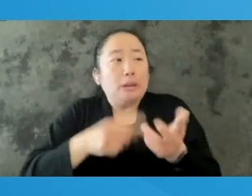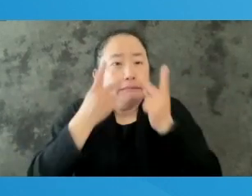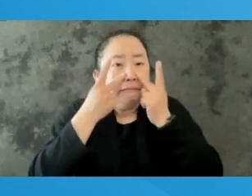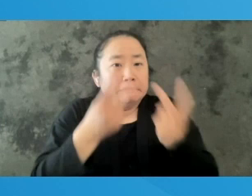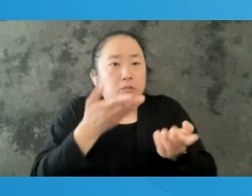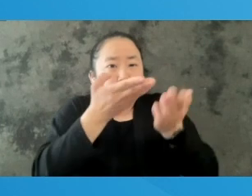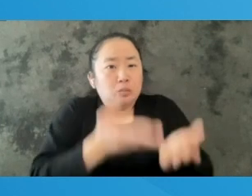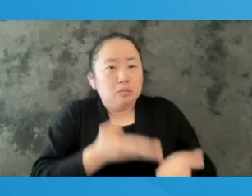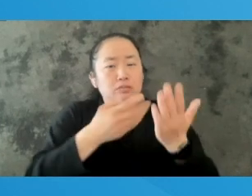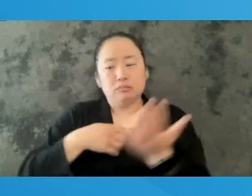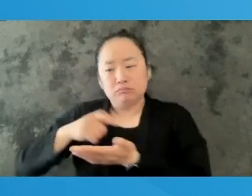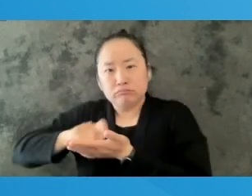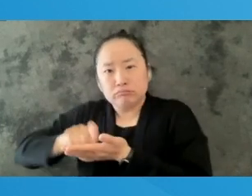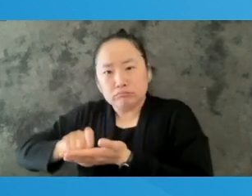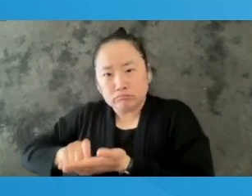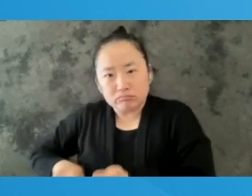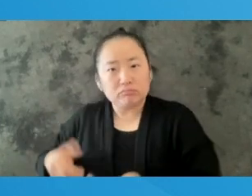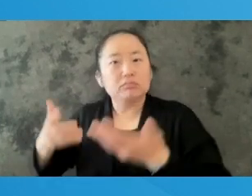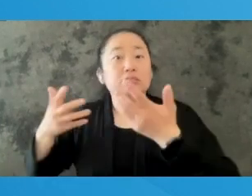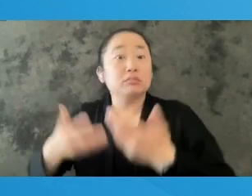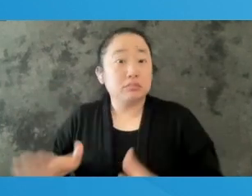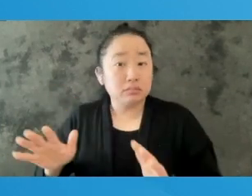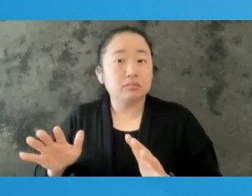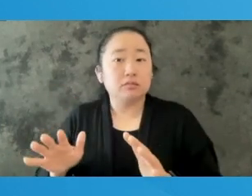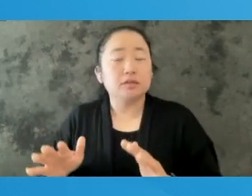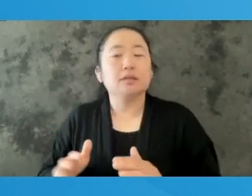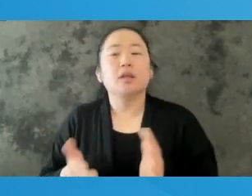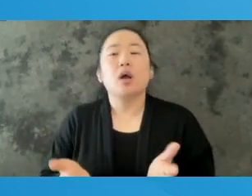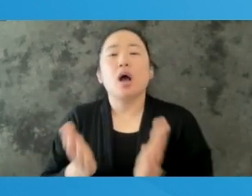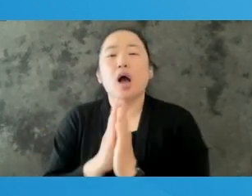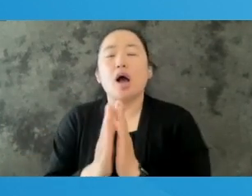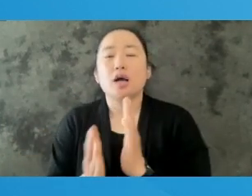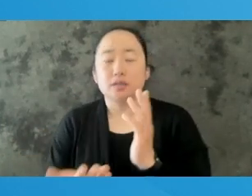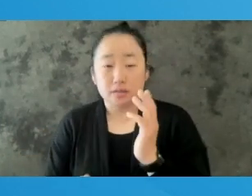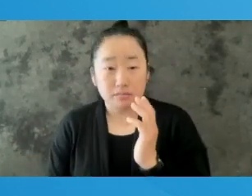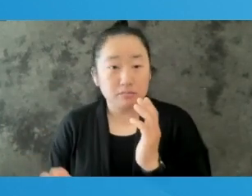And then students are invited to look again and write 10 new words.